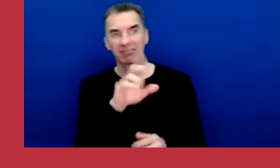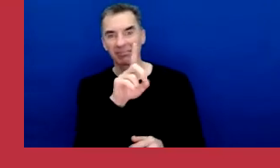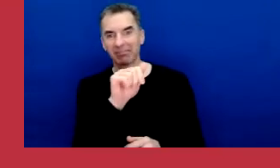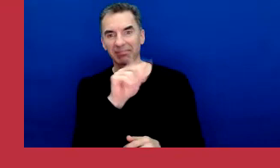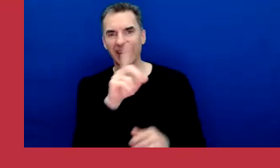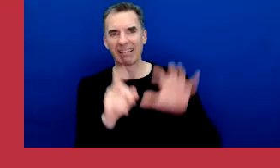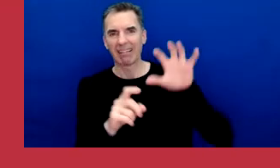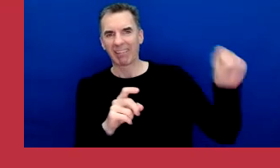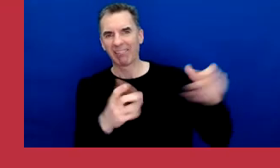Oh, oh.